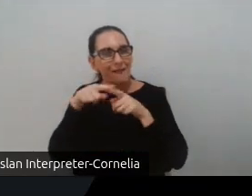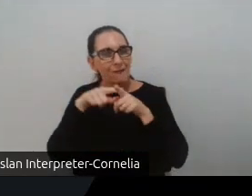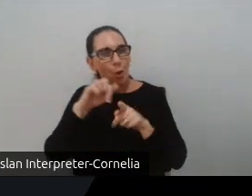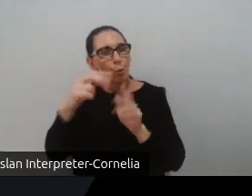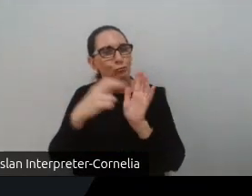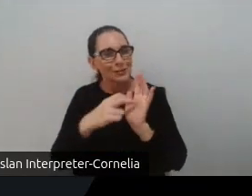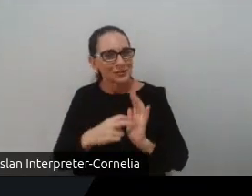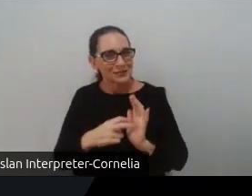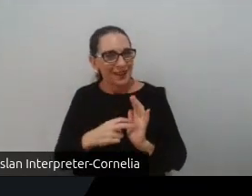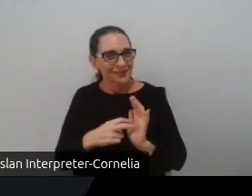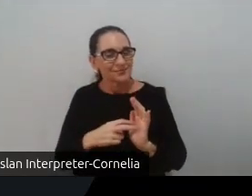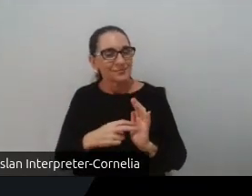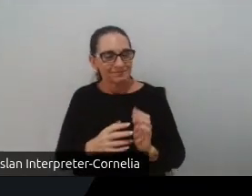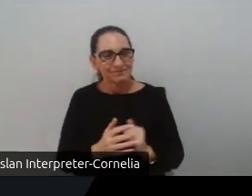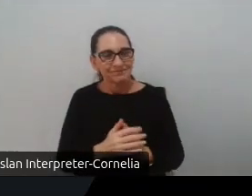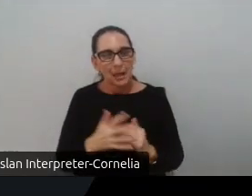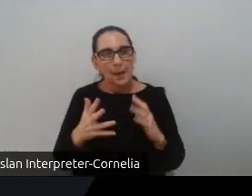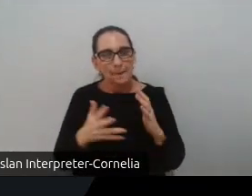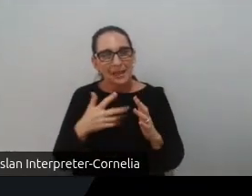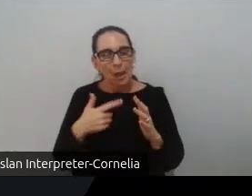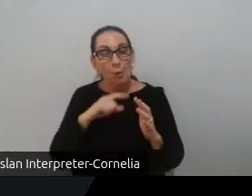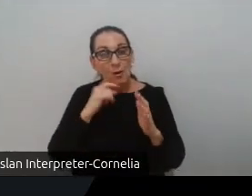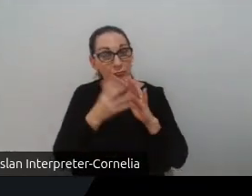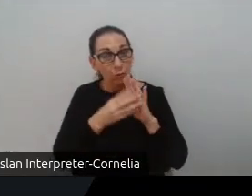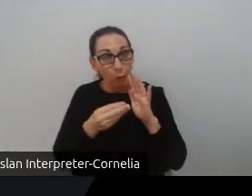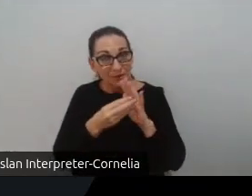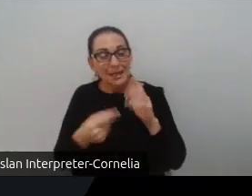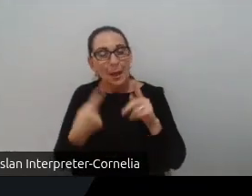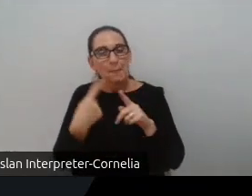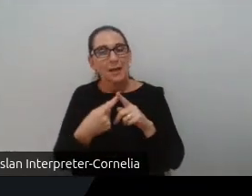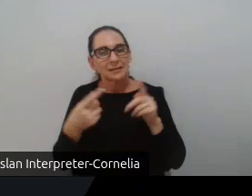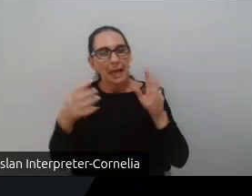um when we send you a link to the recording. So, um, we'll link through all of these resources and